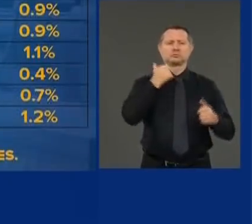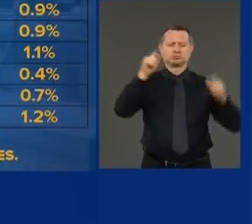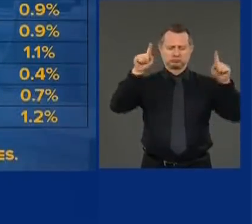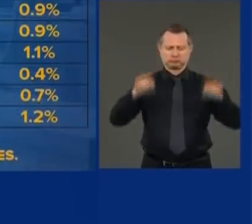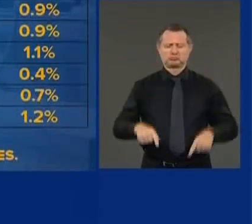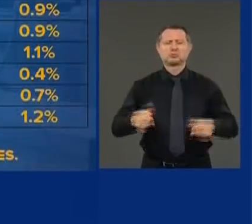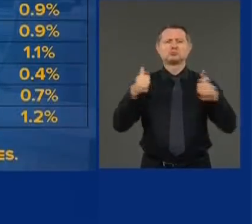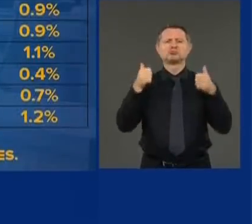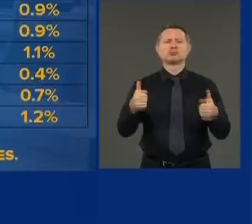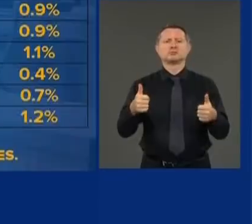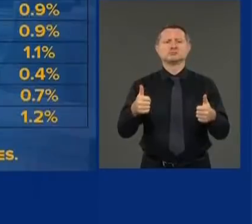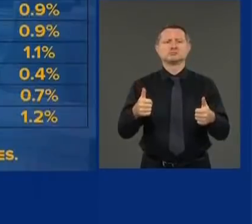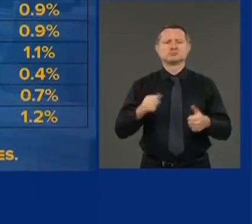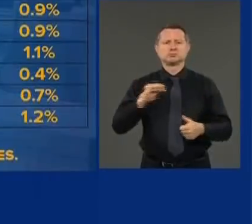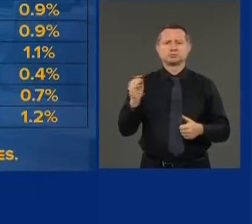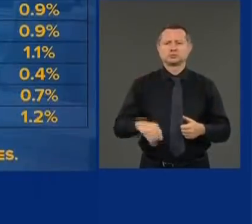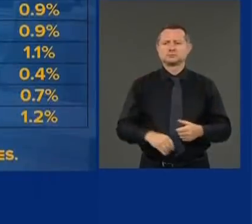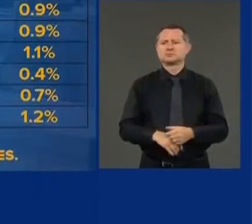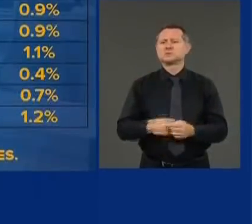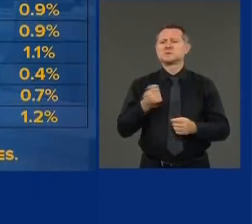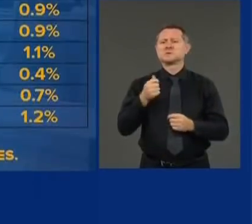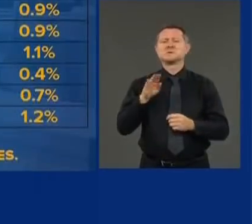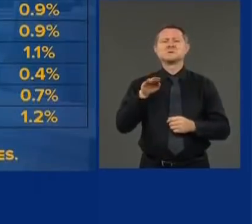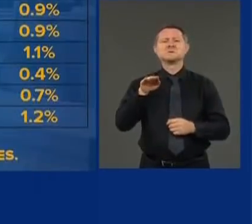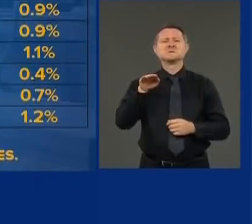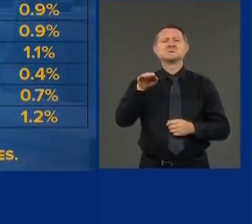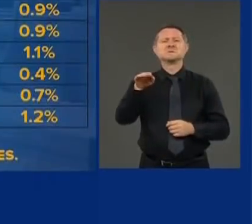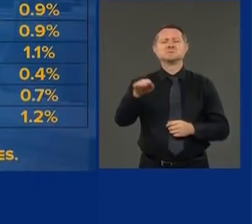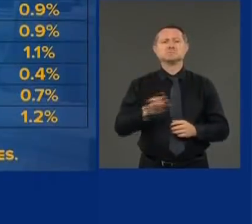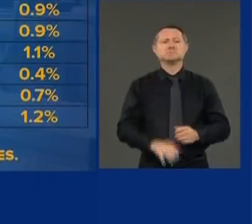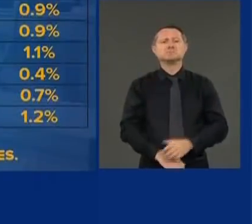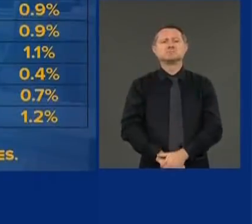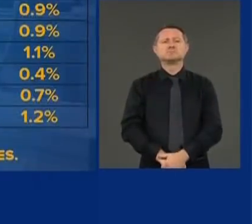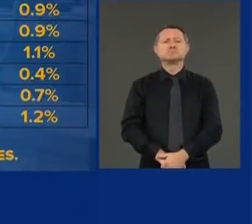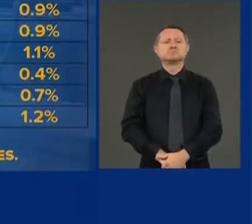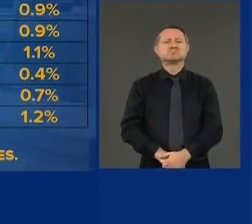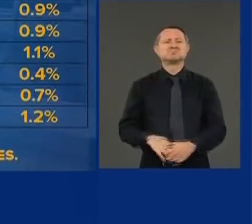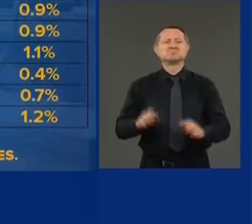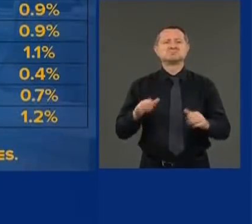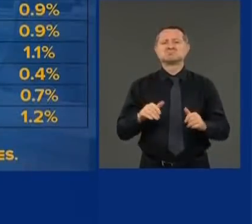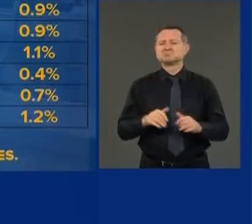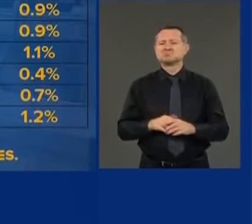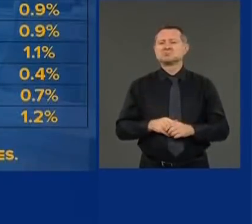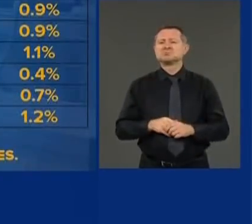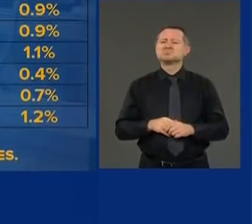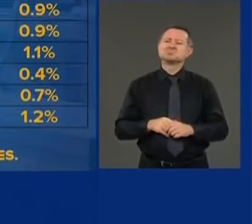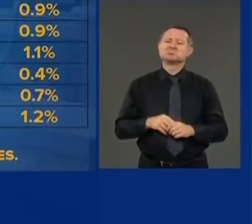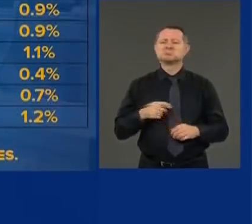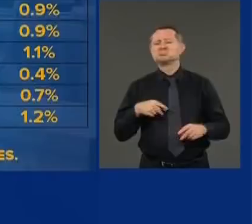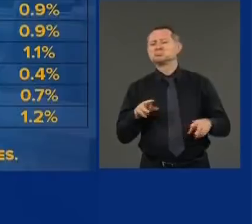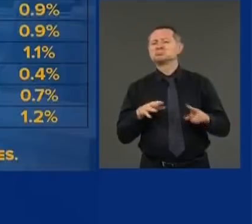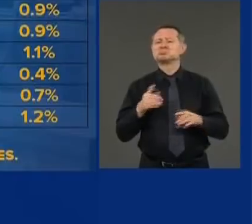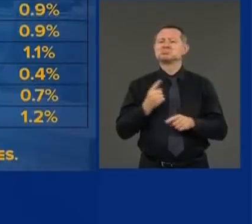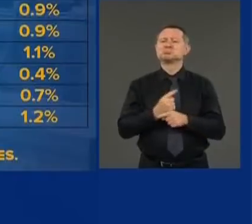WE HAVE THE FIVE-DAY RESULTS BY REGION AND ALL THE REGIONS ARE PERFORMING WELL.